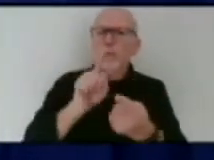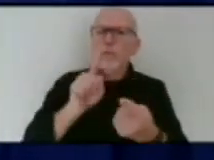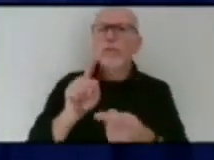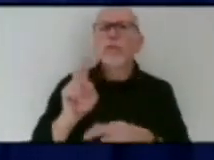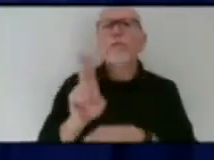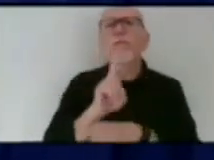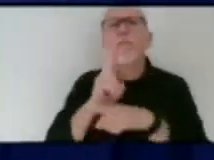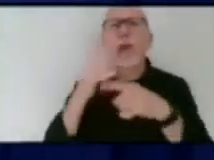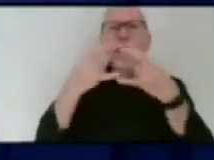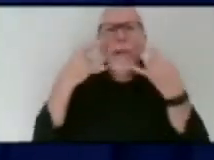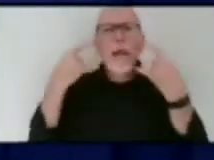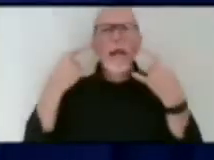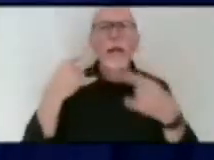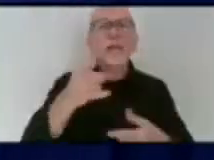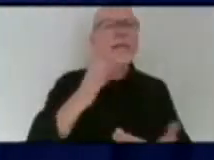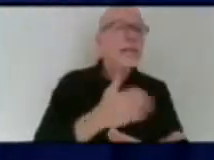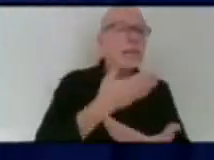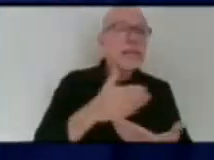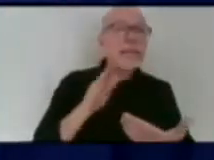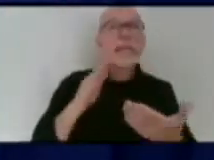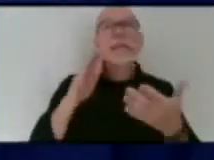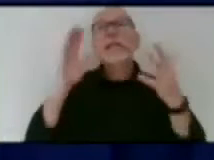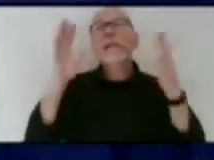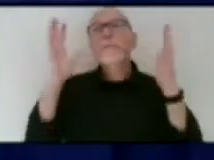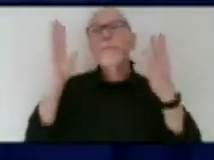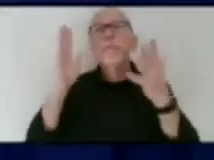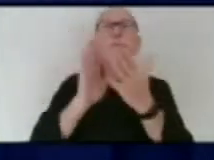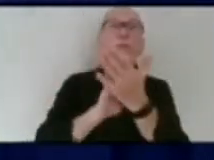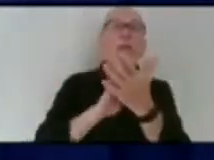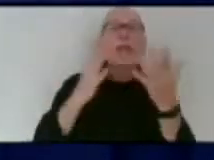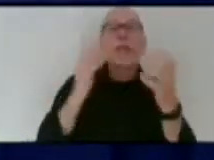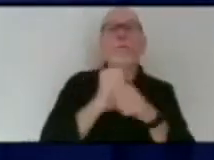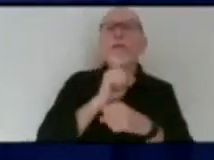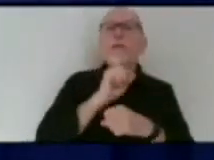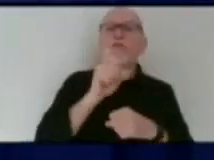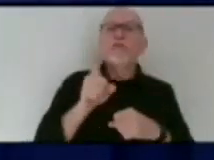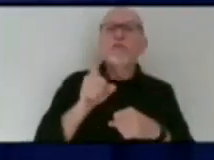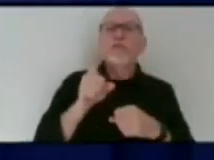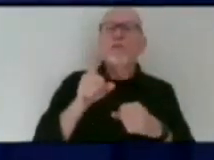singing and were praising that even causes mawr dispersion of this virus.